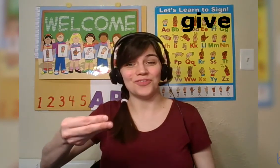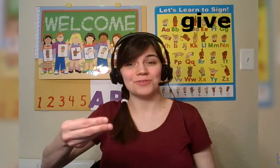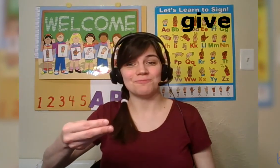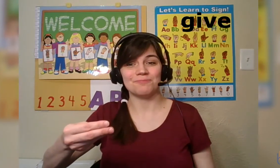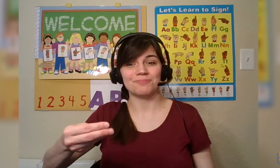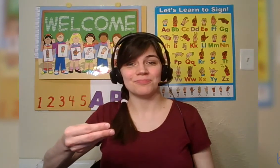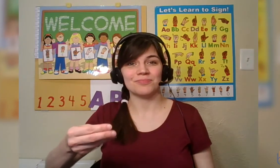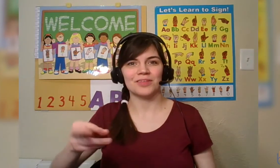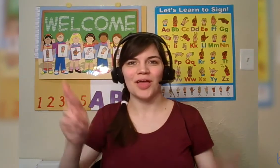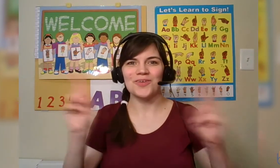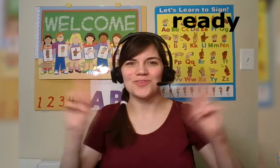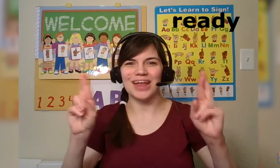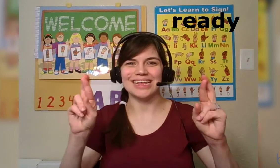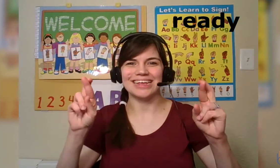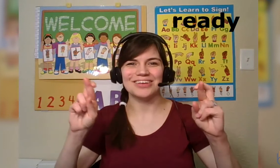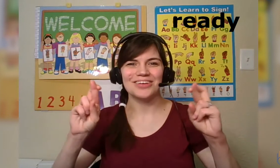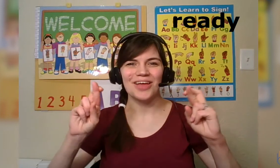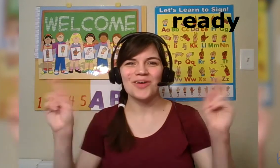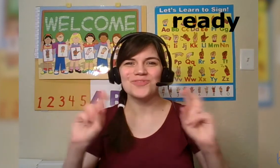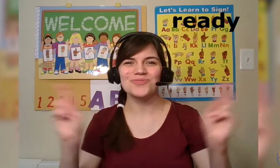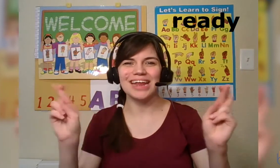Ready. Ready.